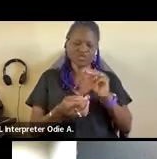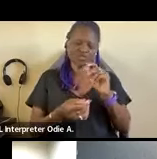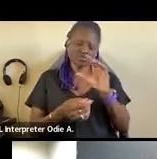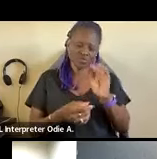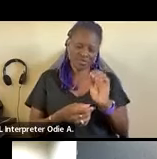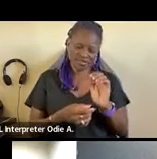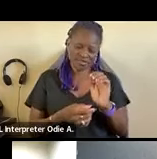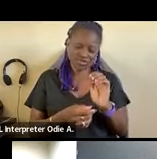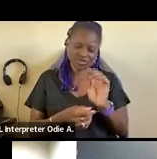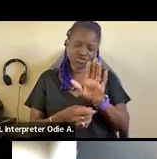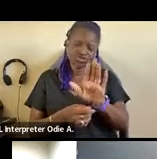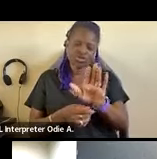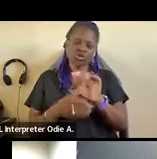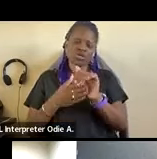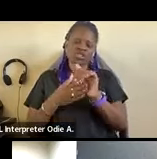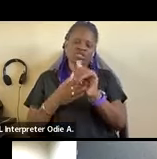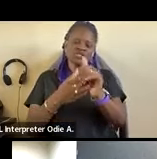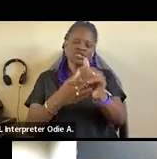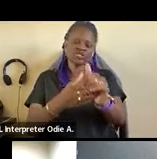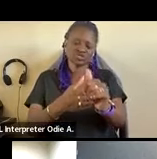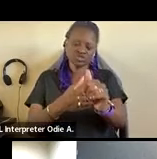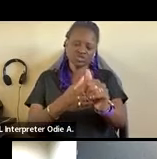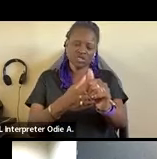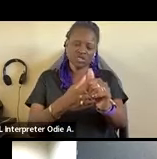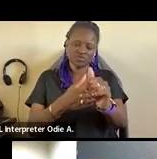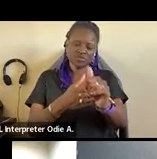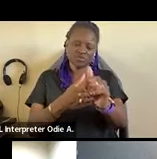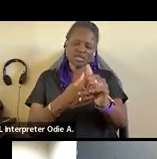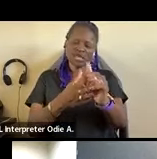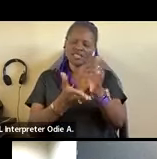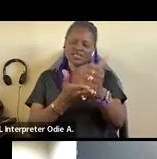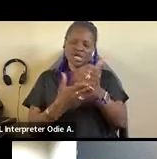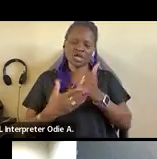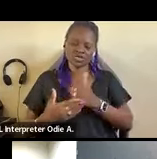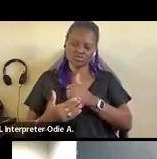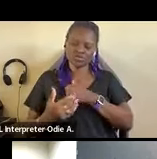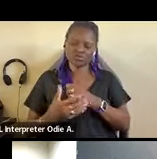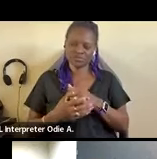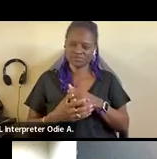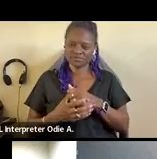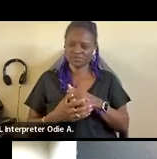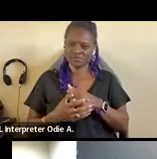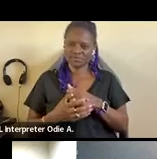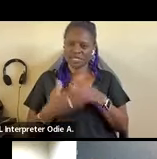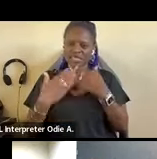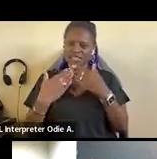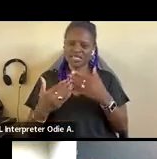guided us through the many twists and turns of this pandemic. Thank you, DRA. Mase.